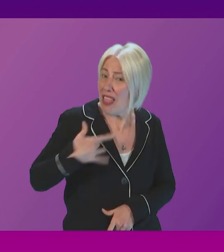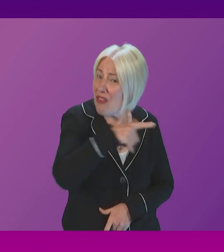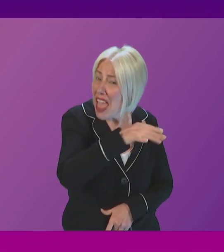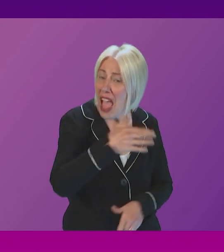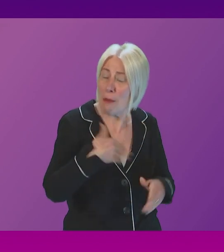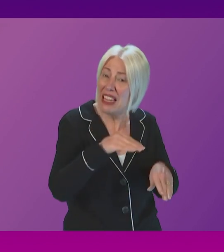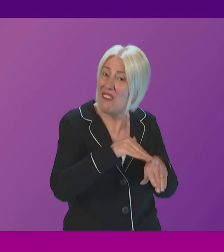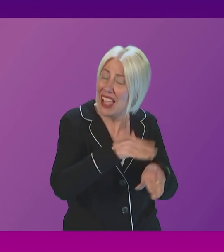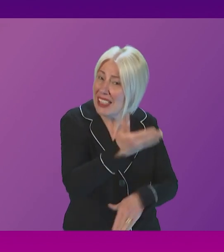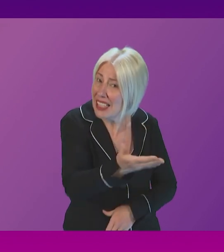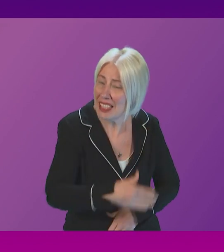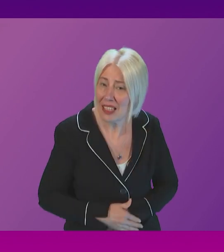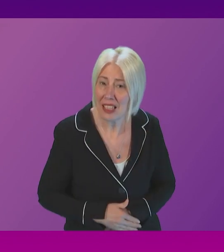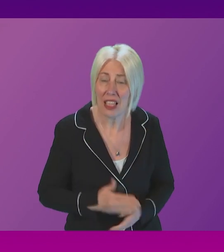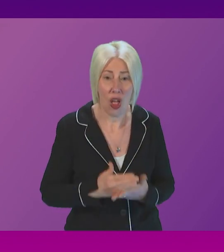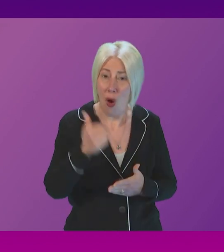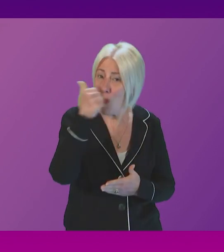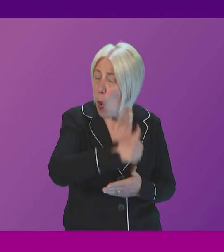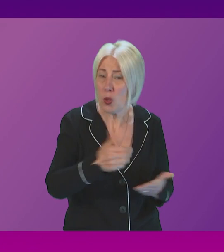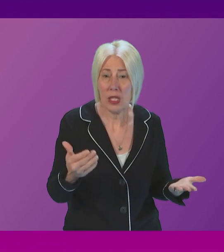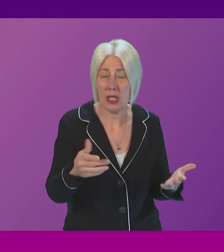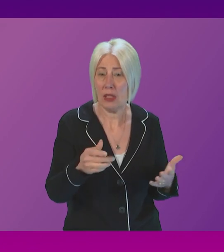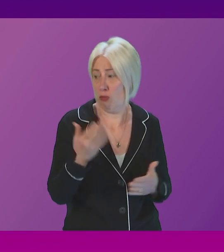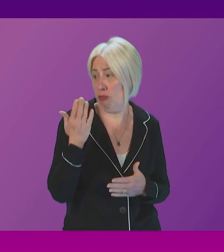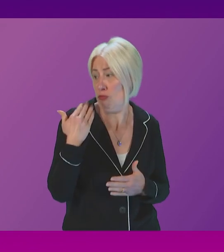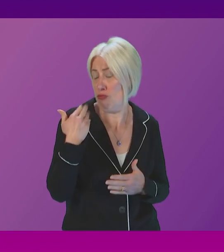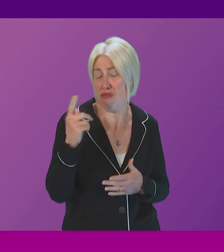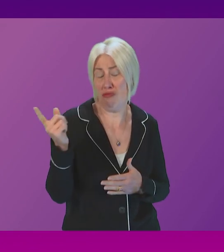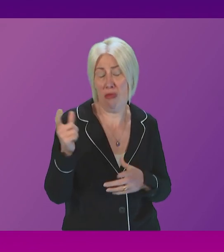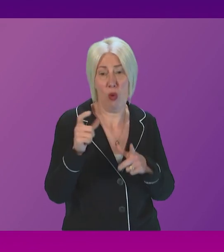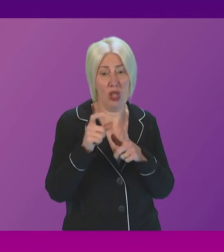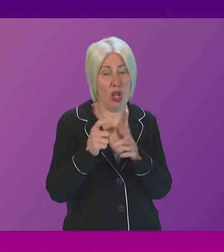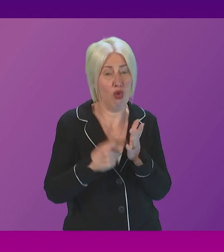including the person in the example that was given by Douglas Ross in the question